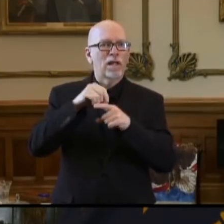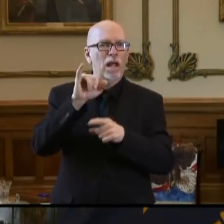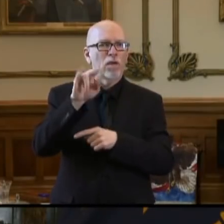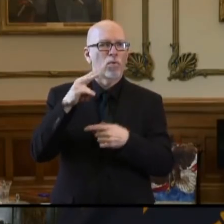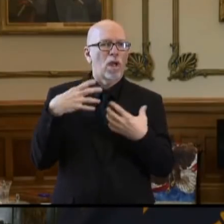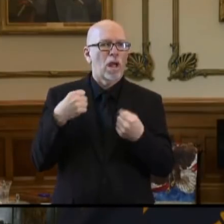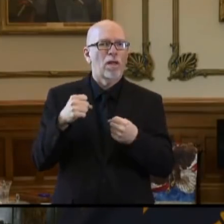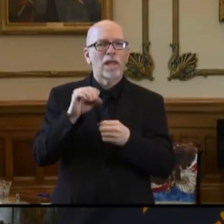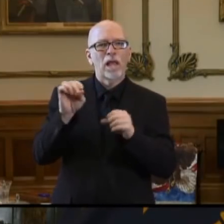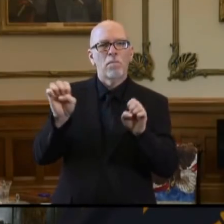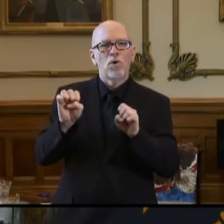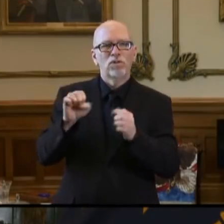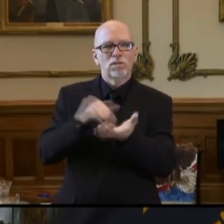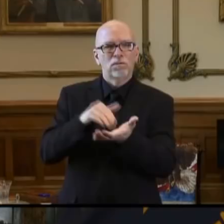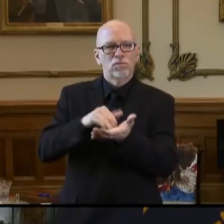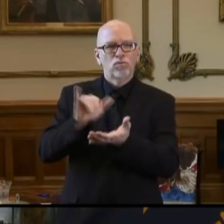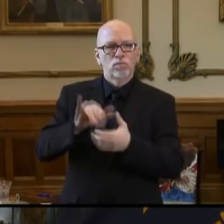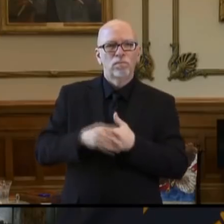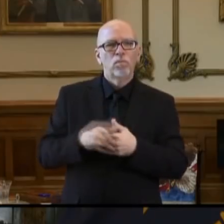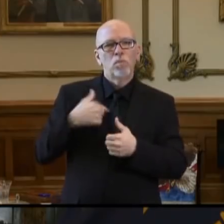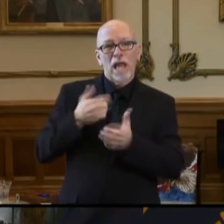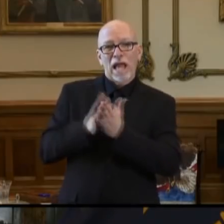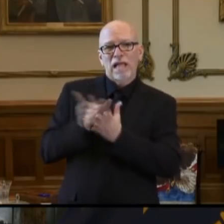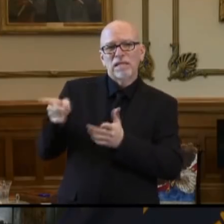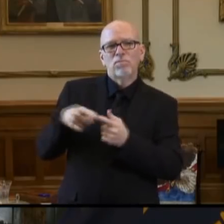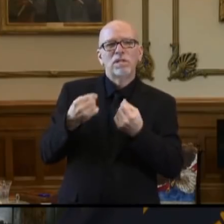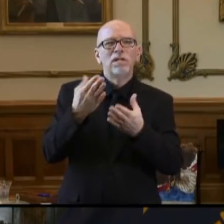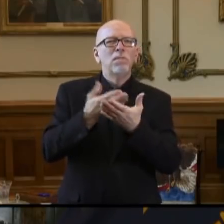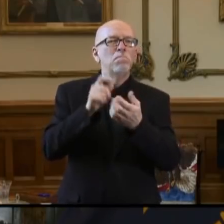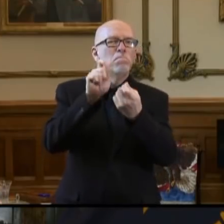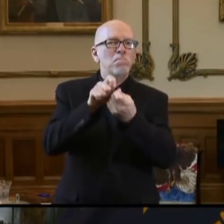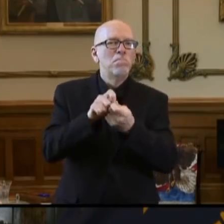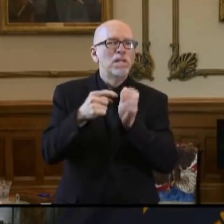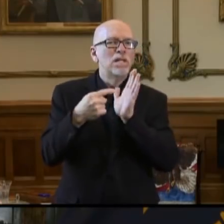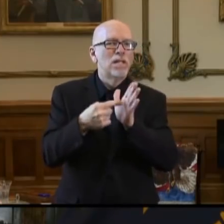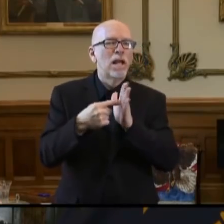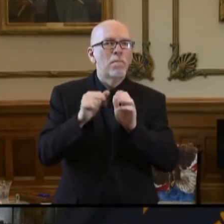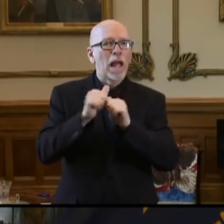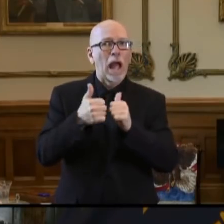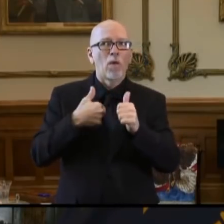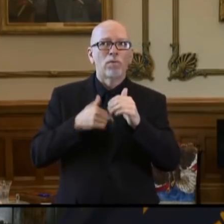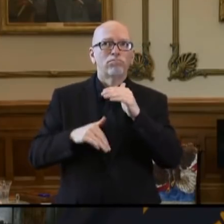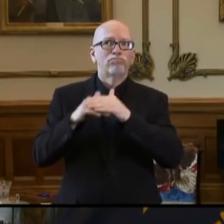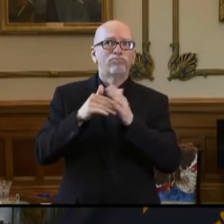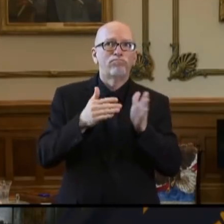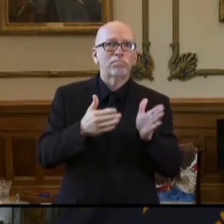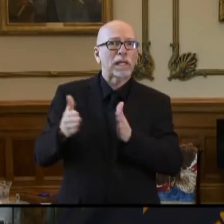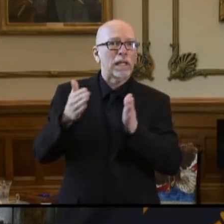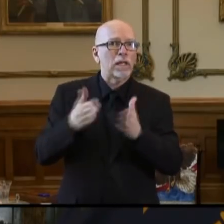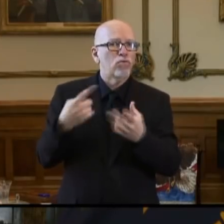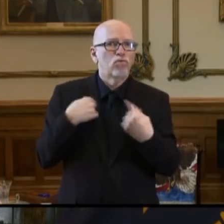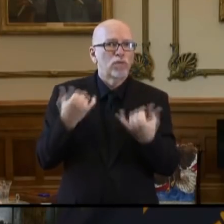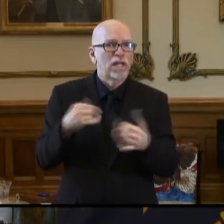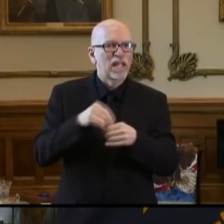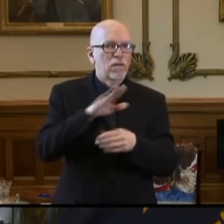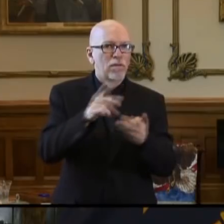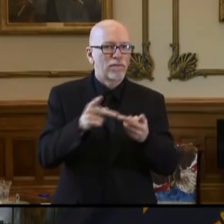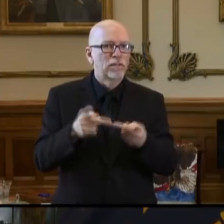WEAVER WHO IS THE SENIOR VISE PRESIDENT OF CLINICAL EFFECTIVENESS AT IU HEALTH AND AN EMERGENCY PHYSICIAN. WE'VE